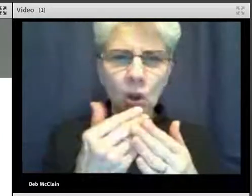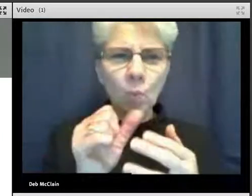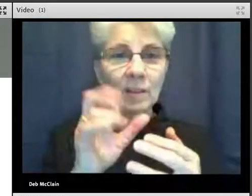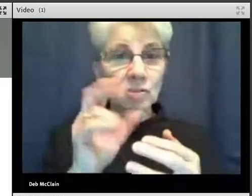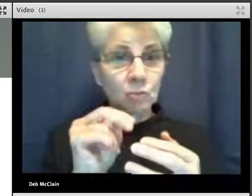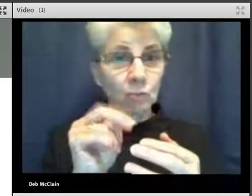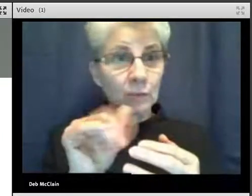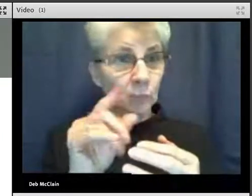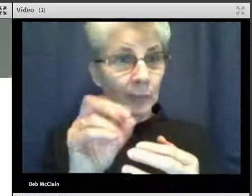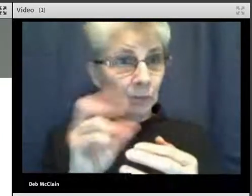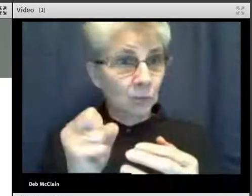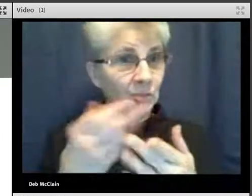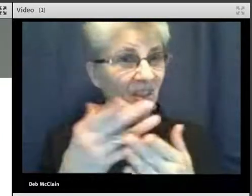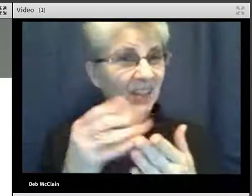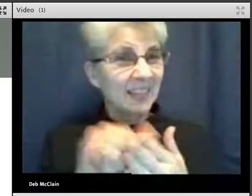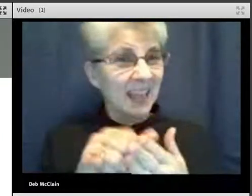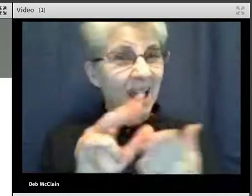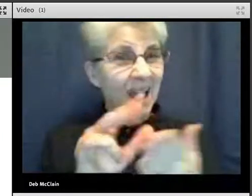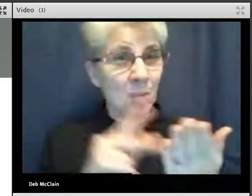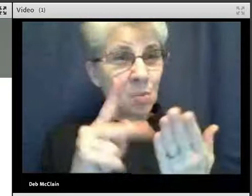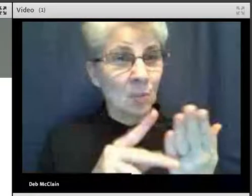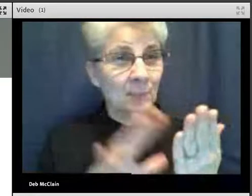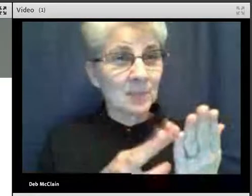with screen readers and stuff.